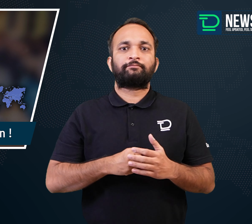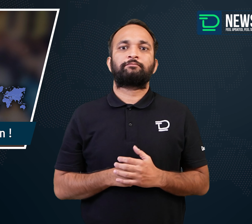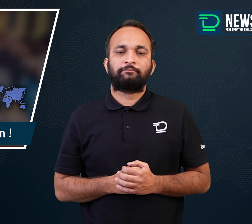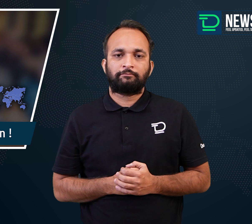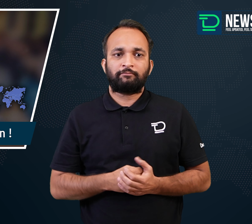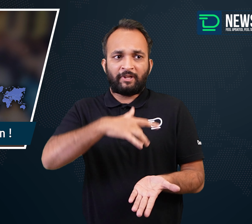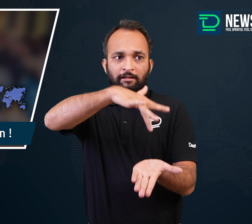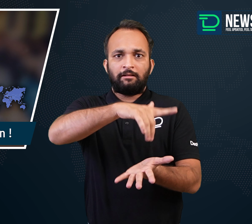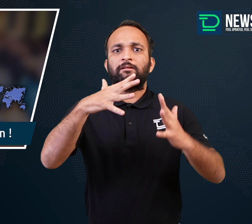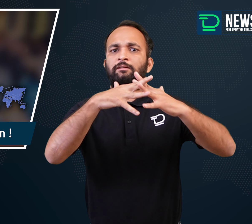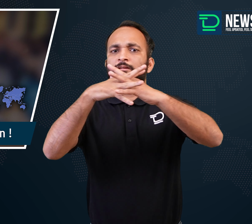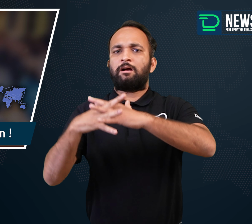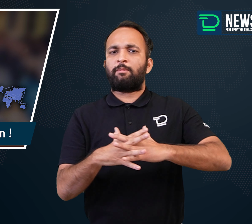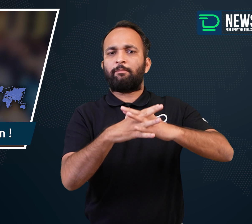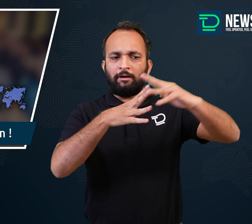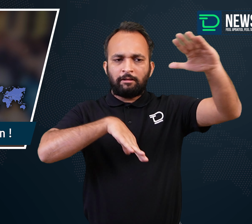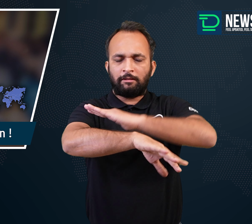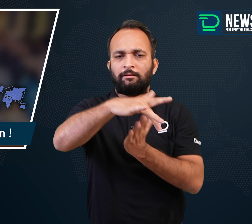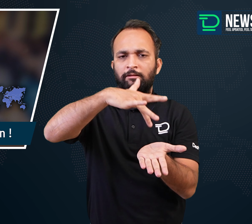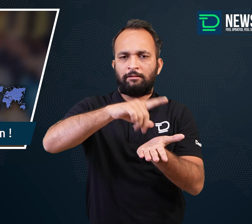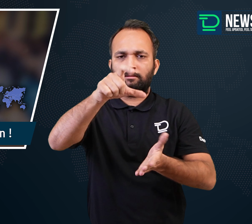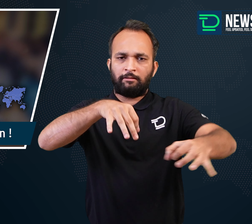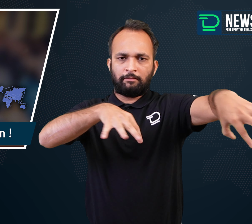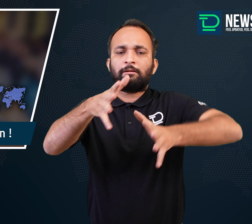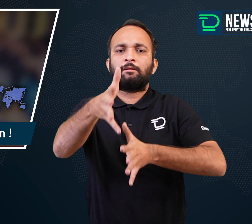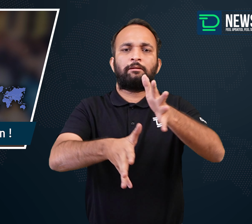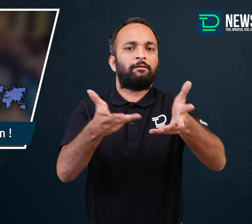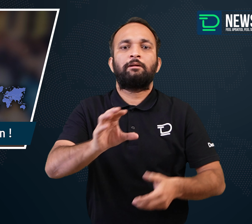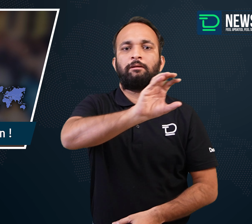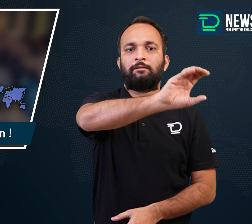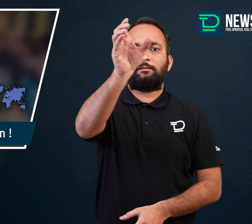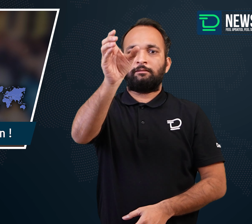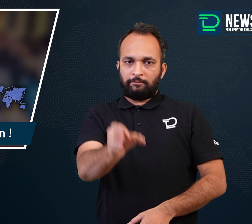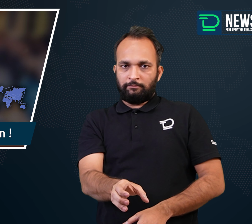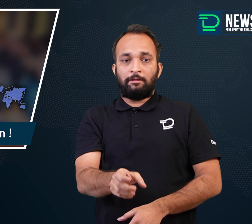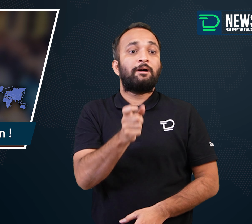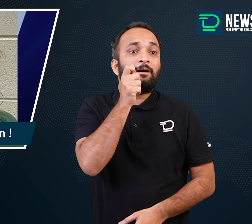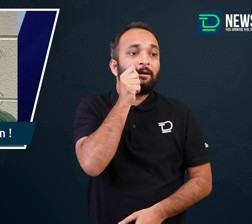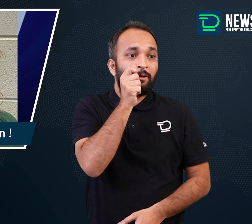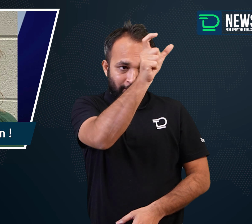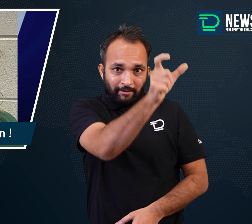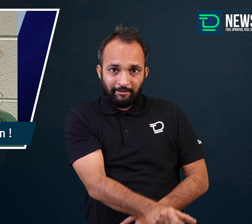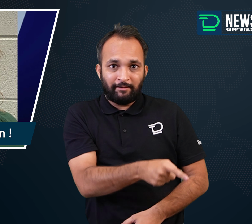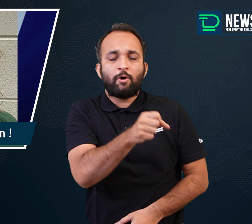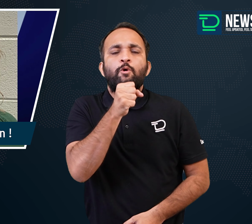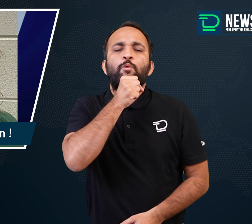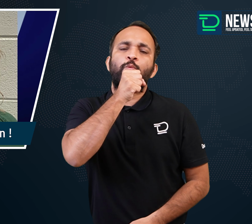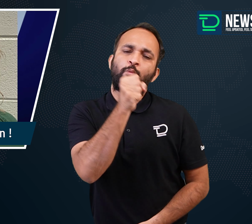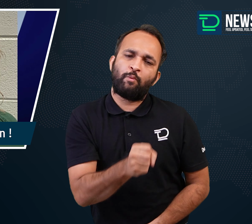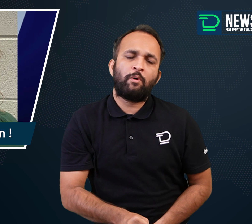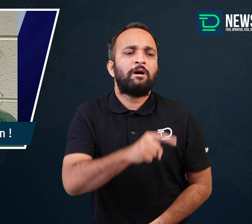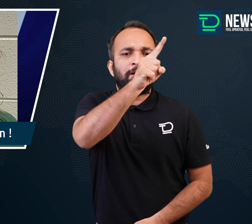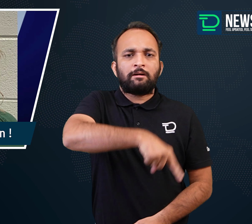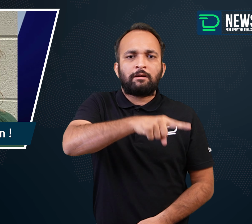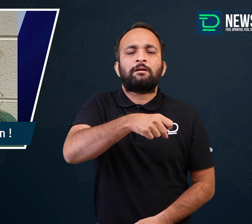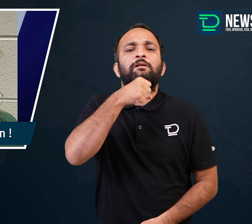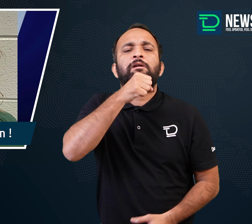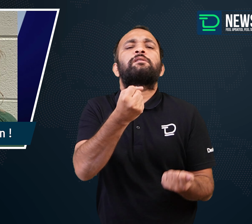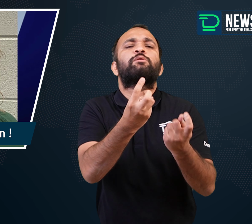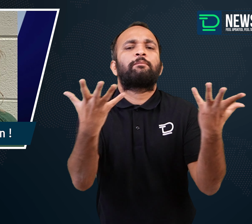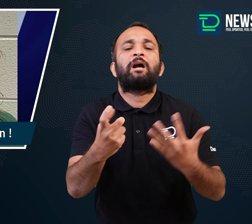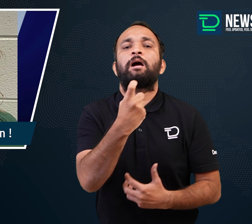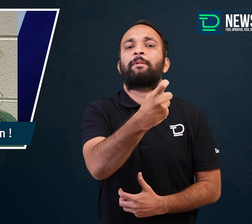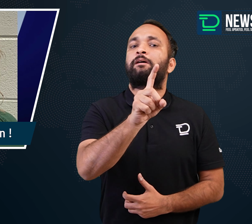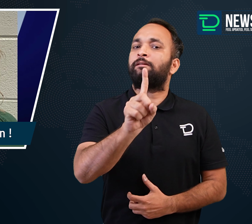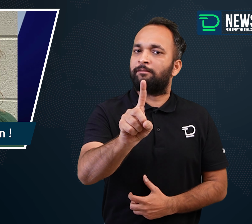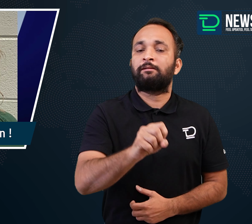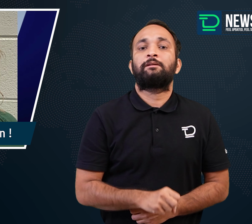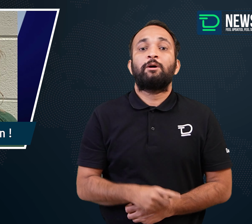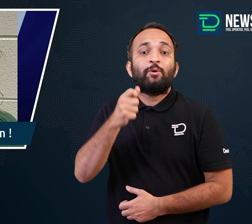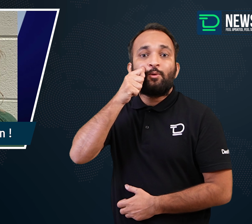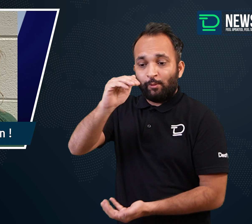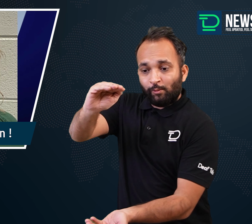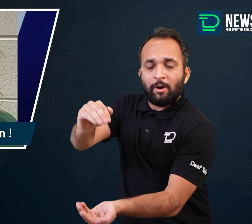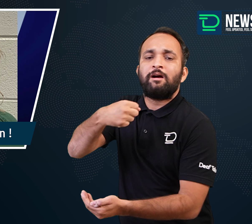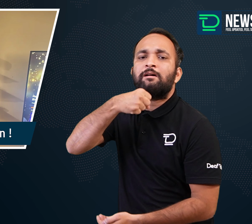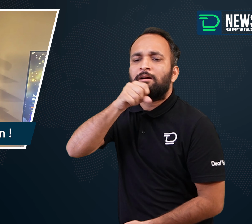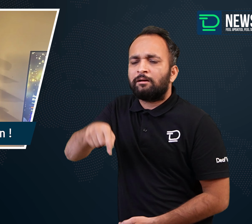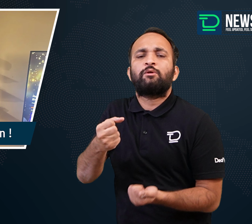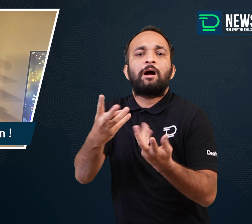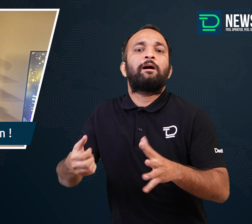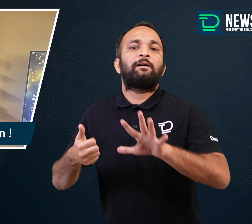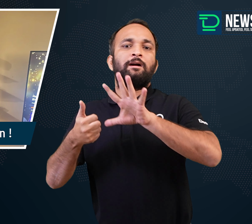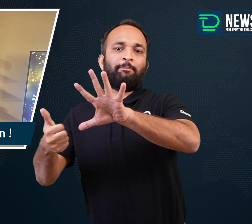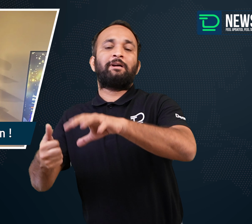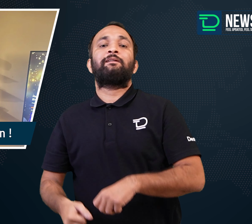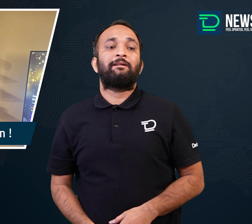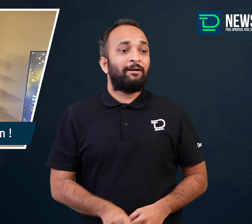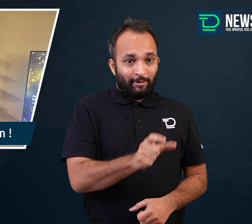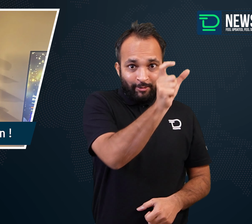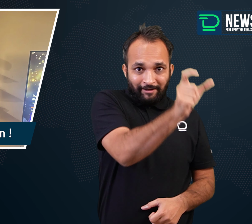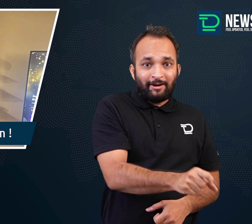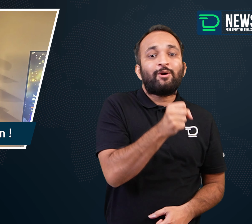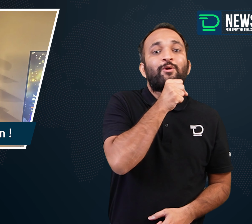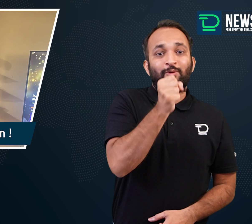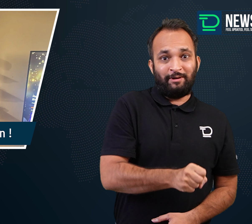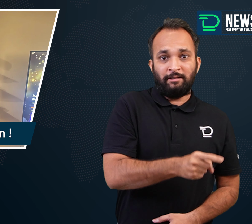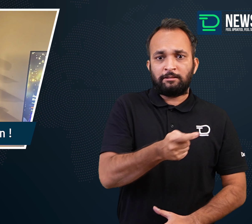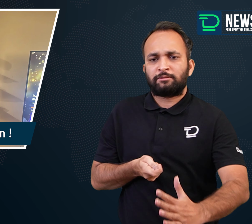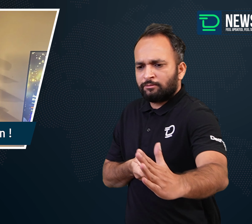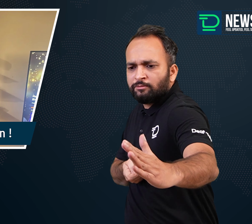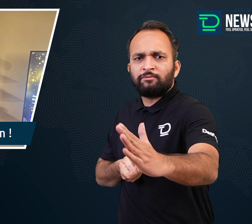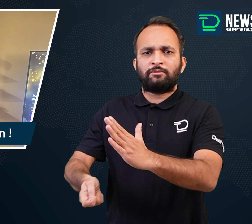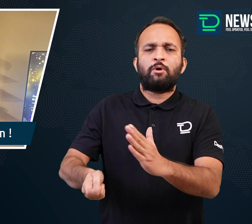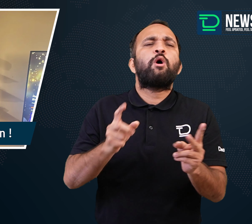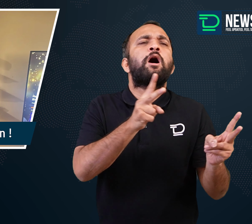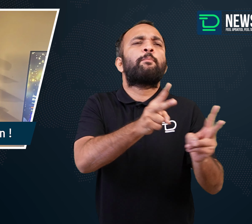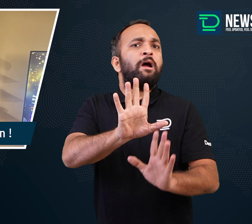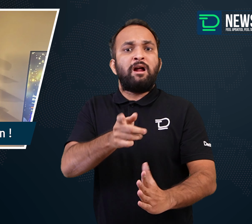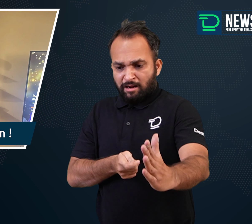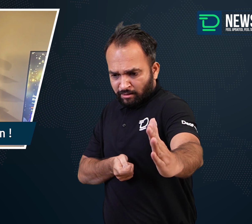In Chicago, USA, a 71-year-old man brutally killed a 6-year-old.